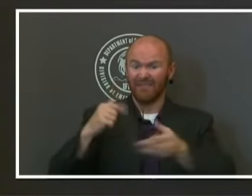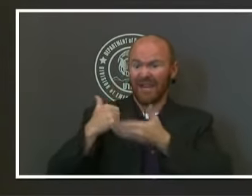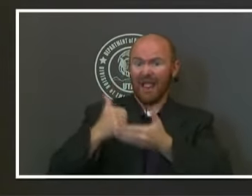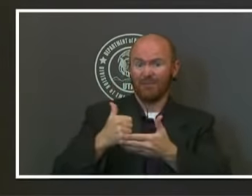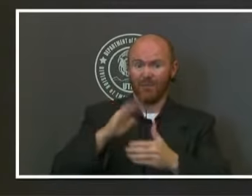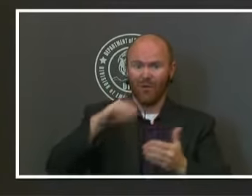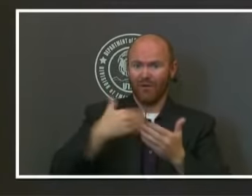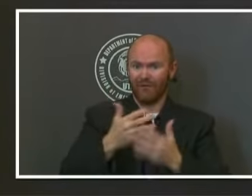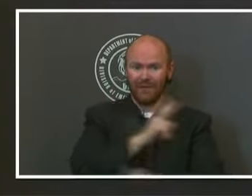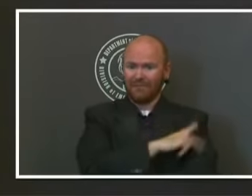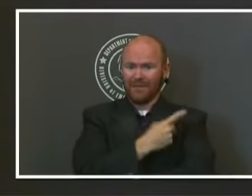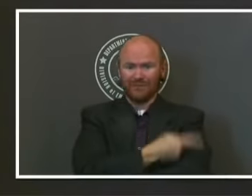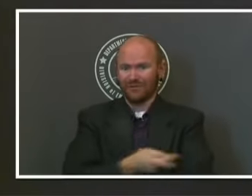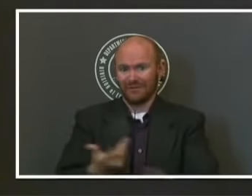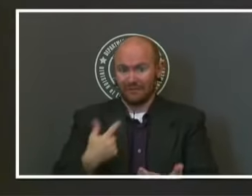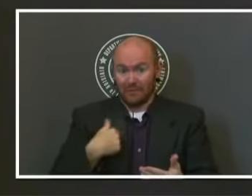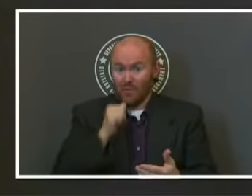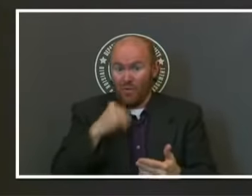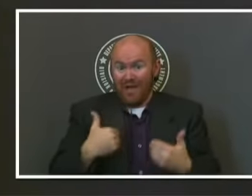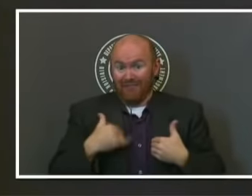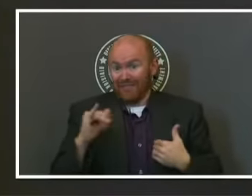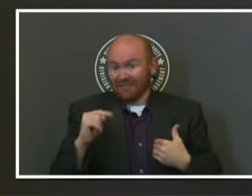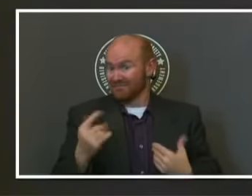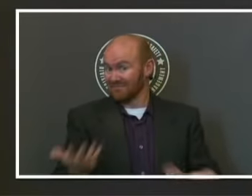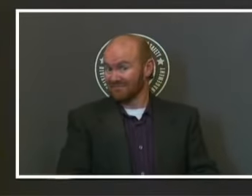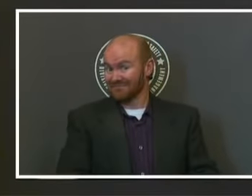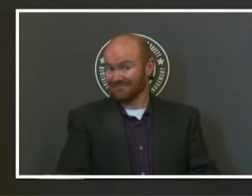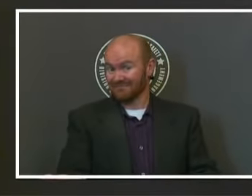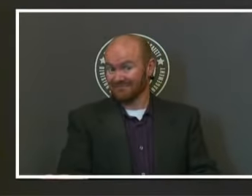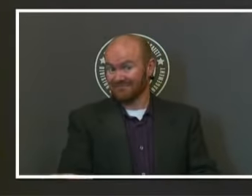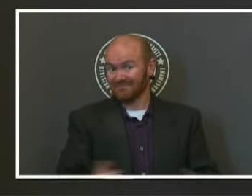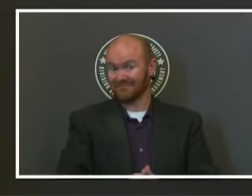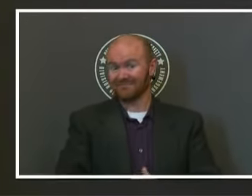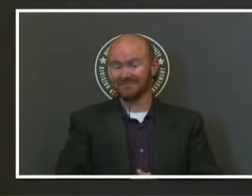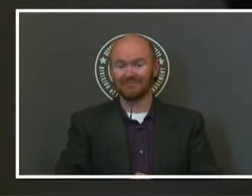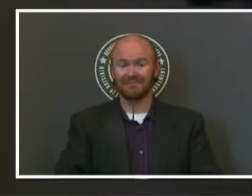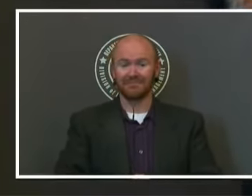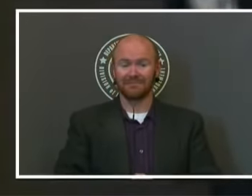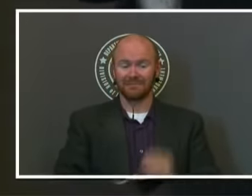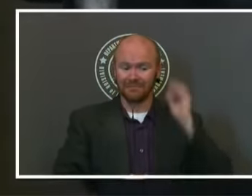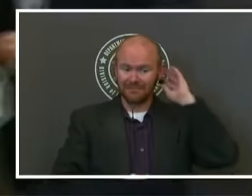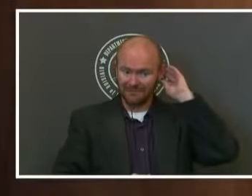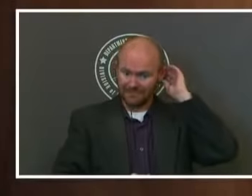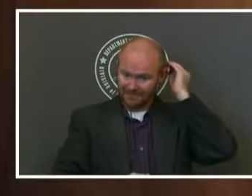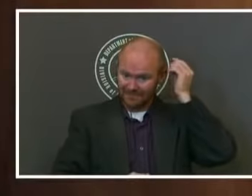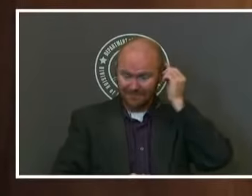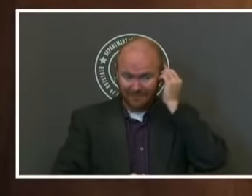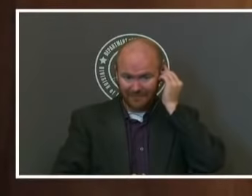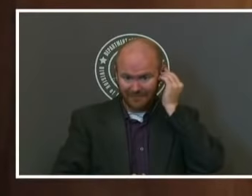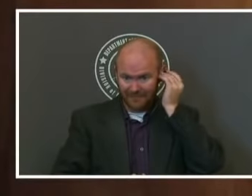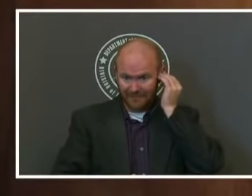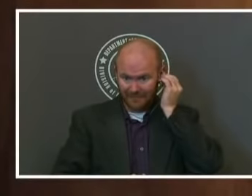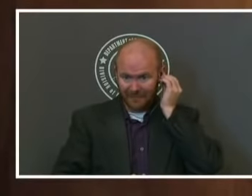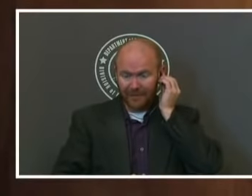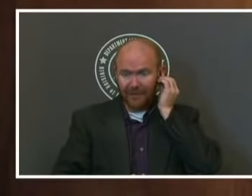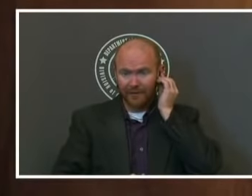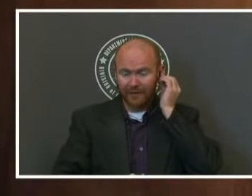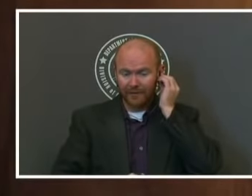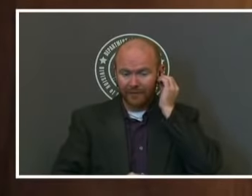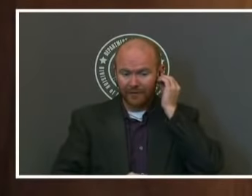our low mortality rate that we're fortunate to have here in Utah okay do you have more questions